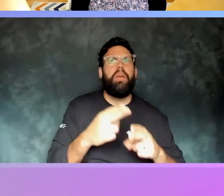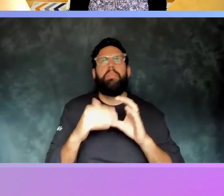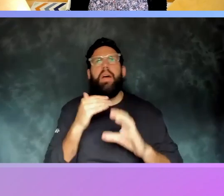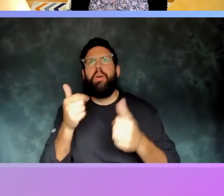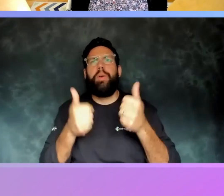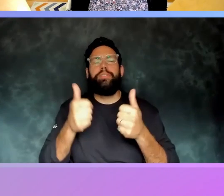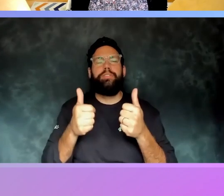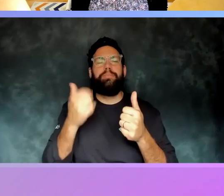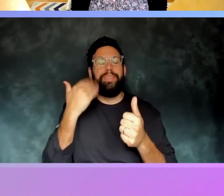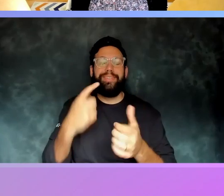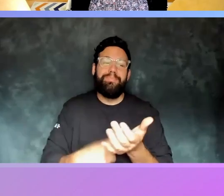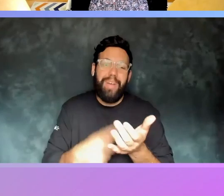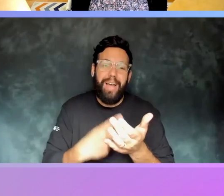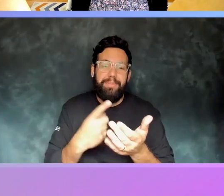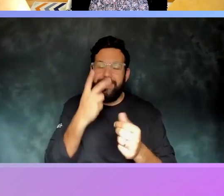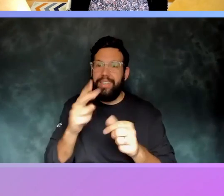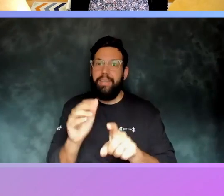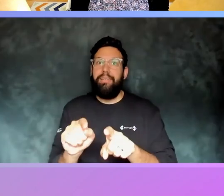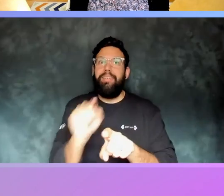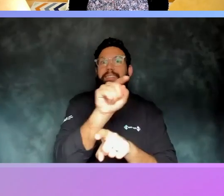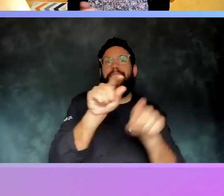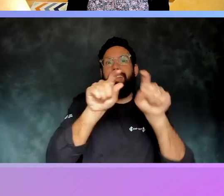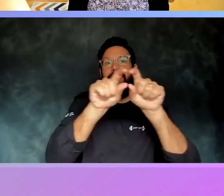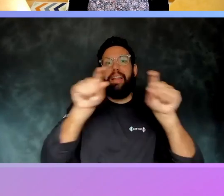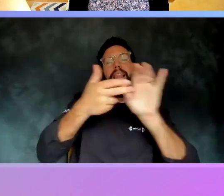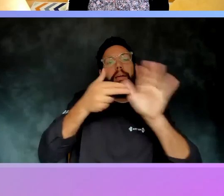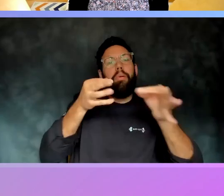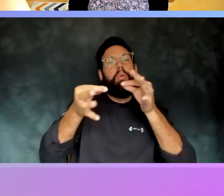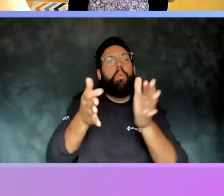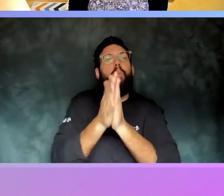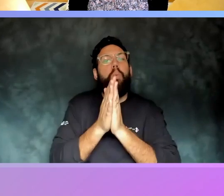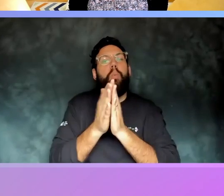form labels. The reason we're talking about form labels,